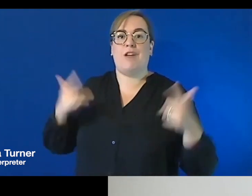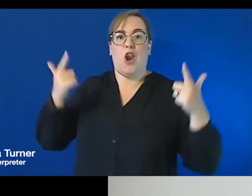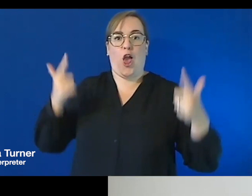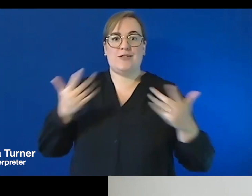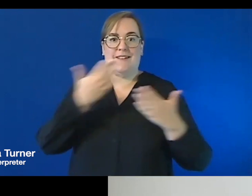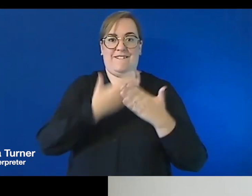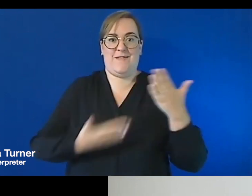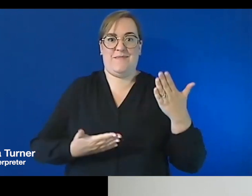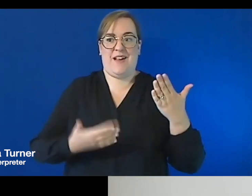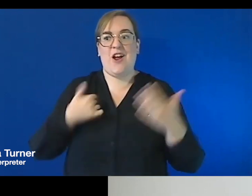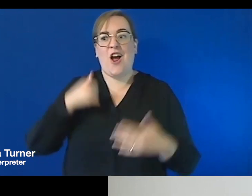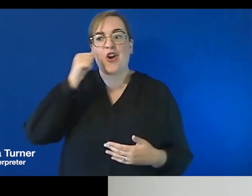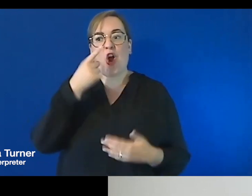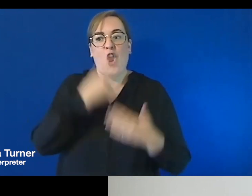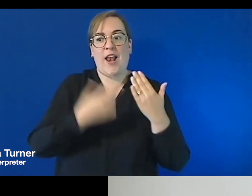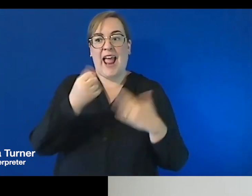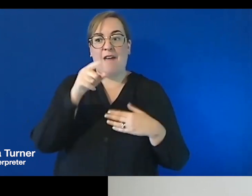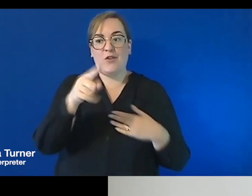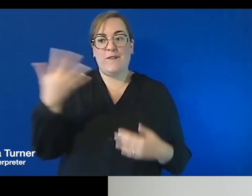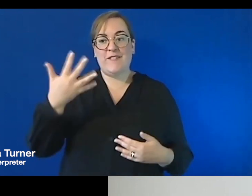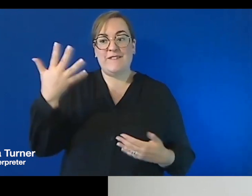15 minutes. I think you actually did it all in 10 which is even better,